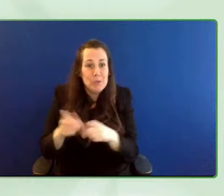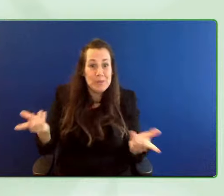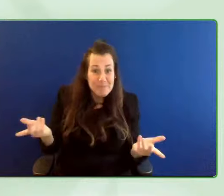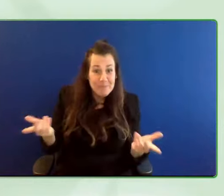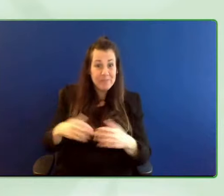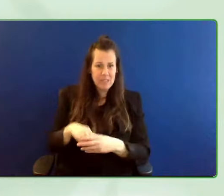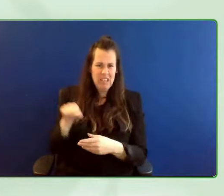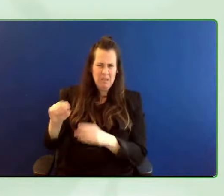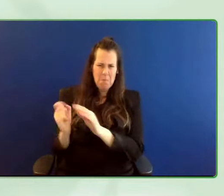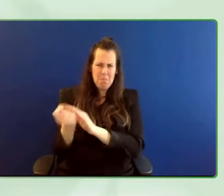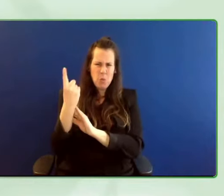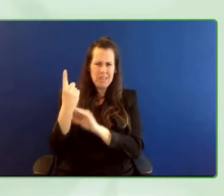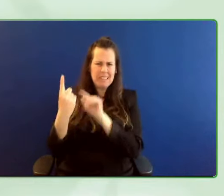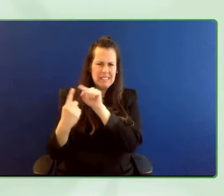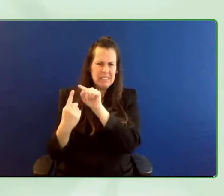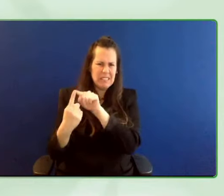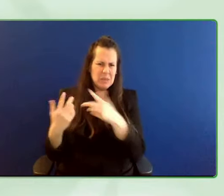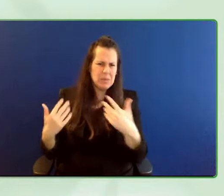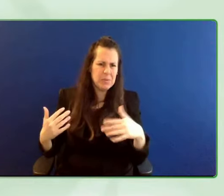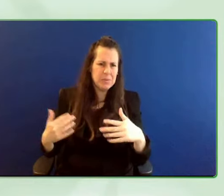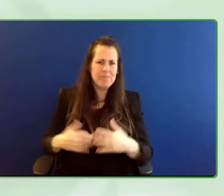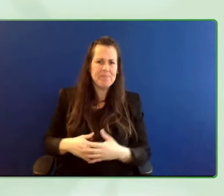and relevant issues of the day.